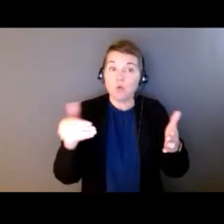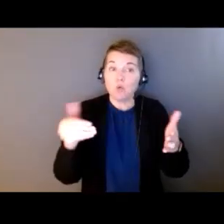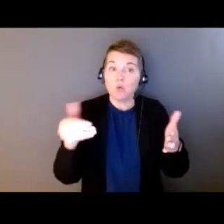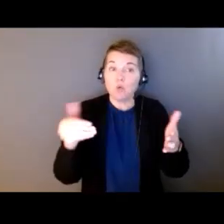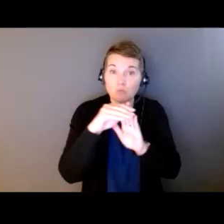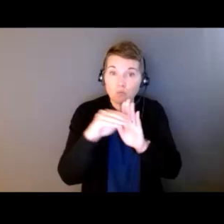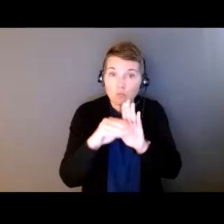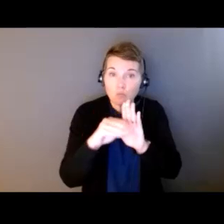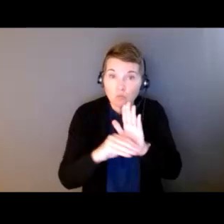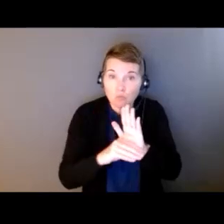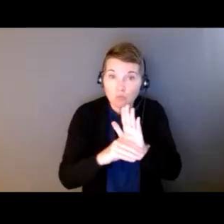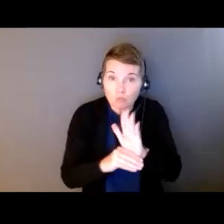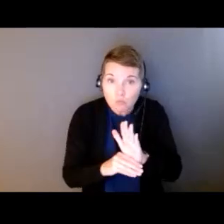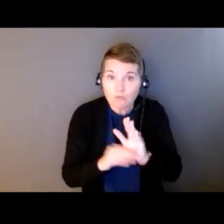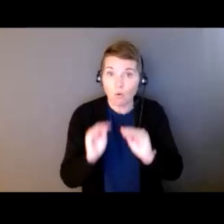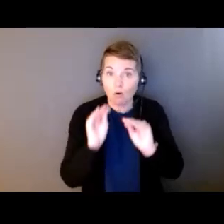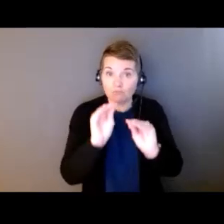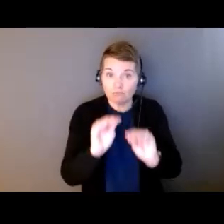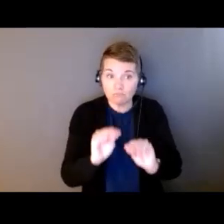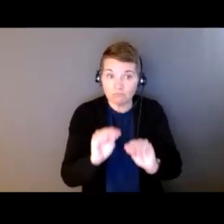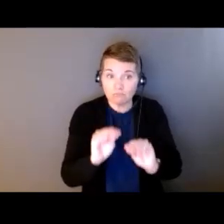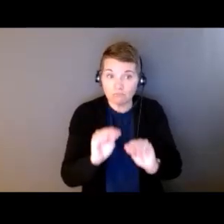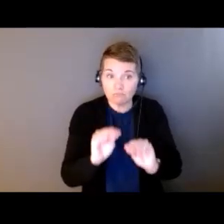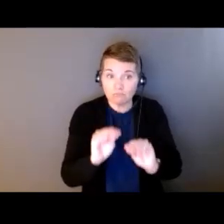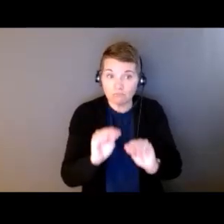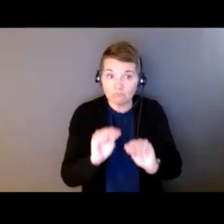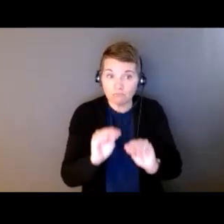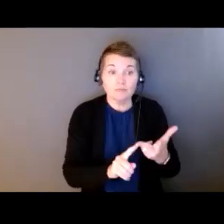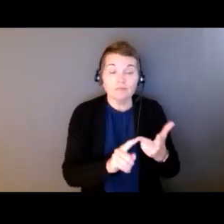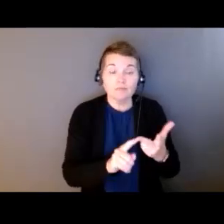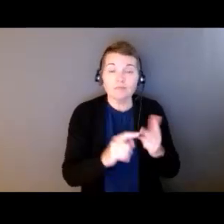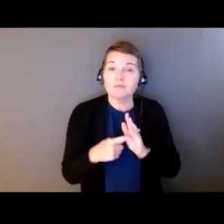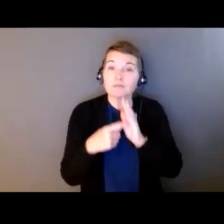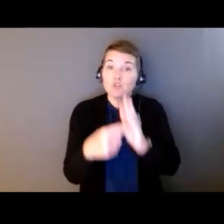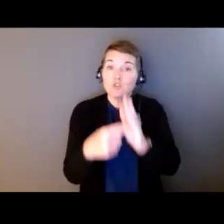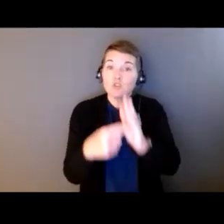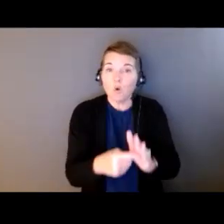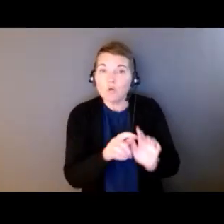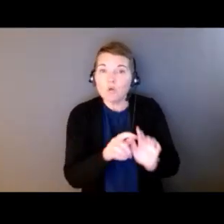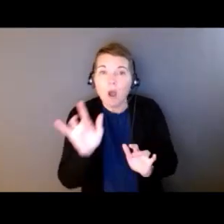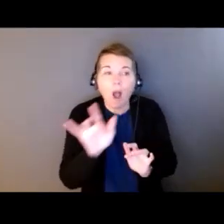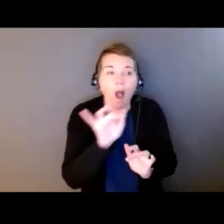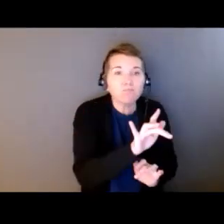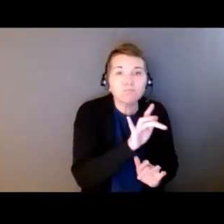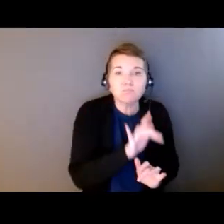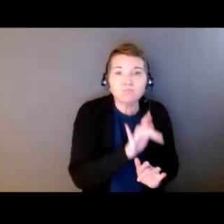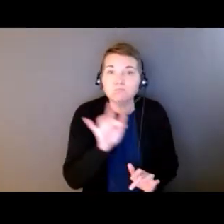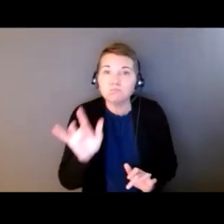We'll also go through an introductory tour of the updated portal and application and